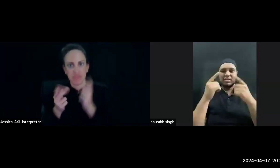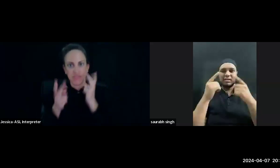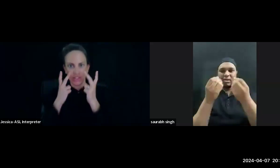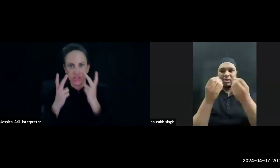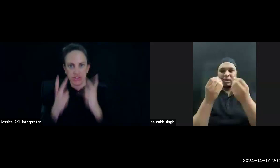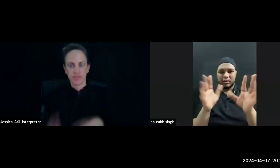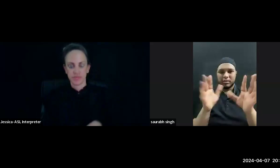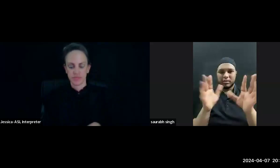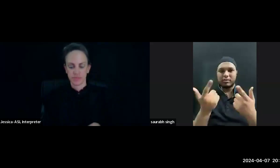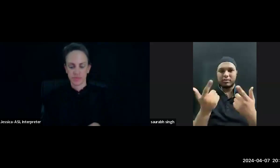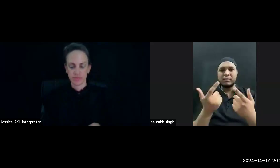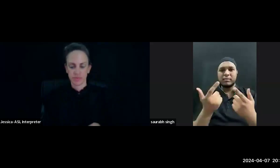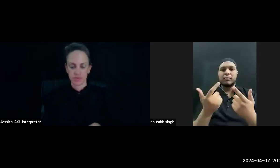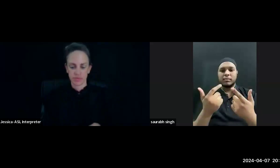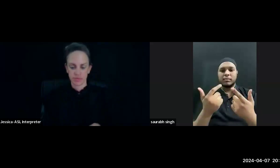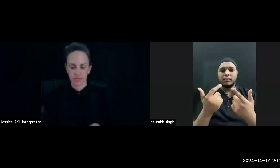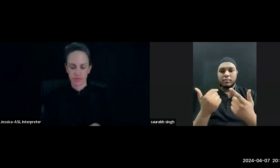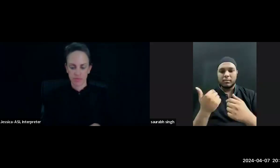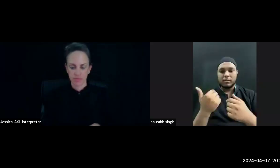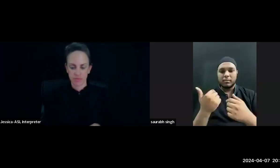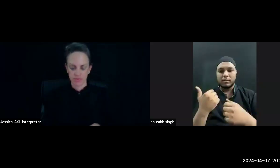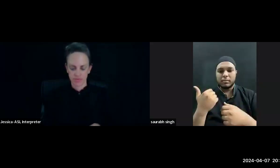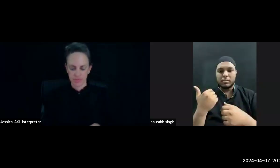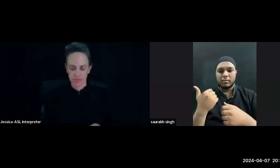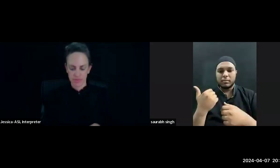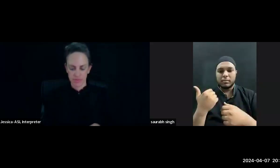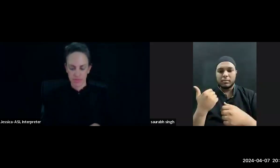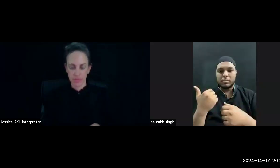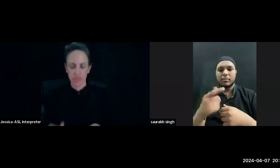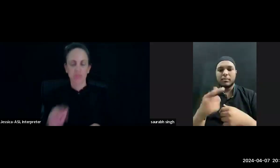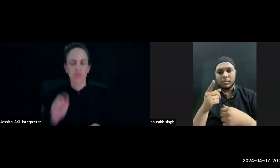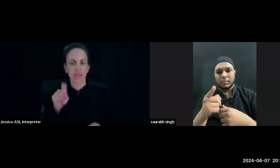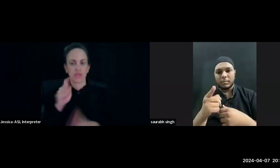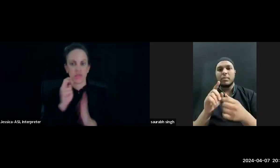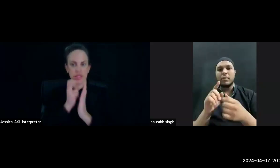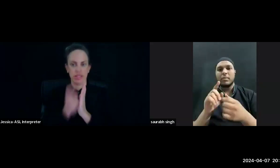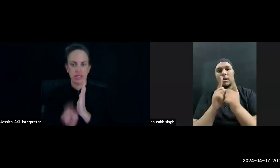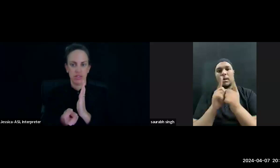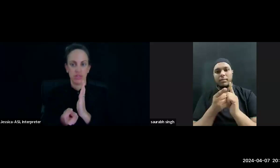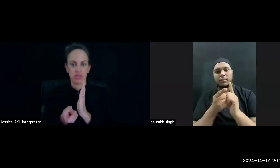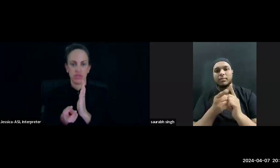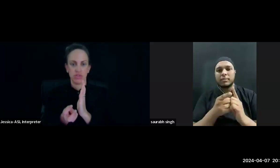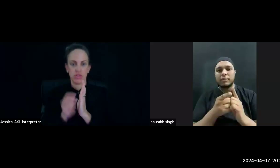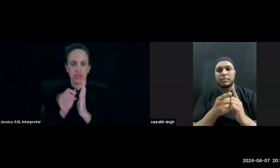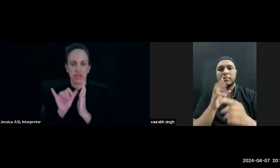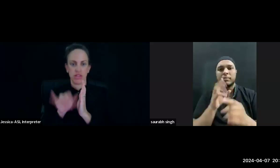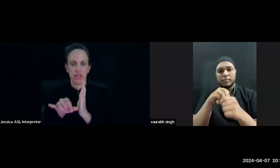a movie theater you find it difficult to adapt and get into the seat in your the row that you're